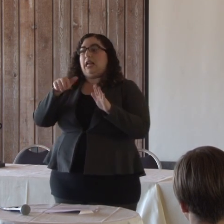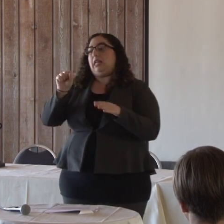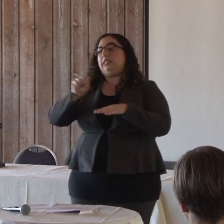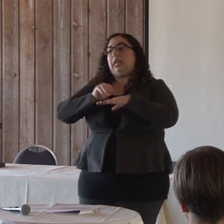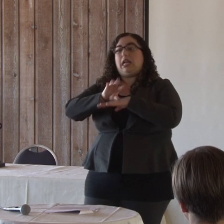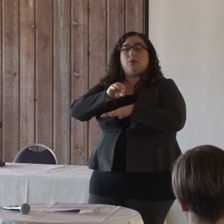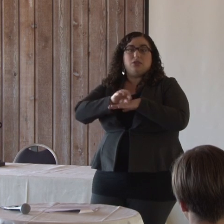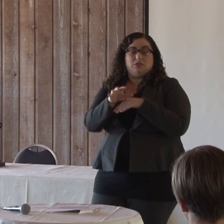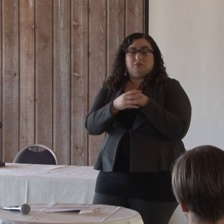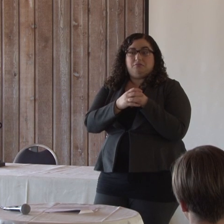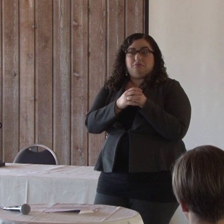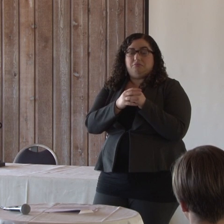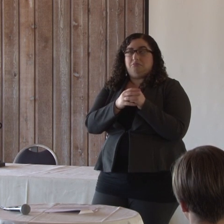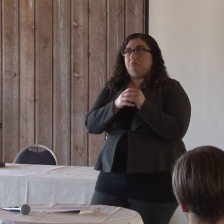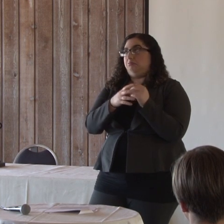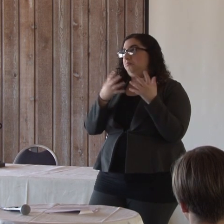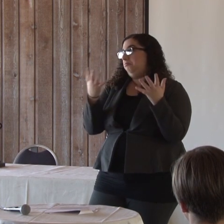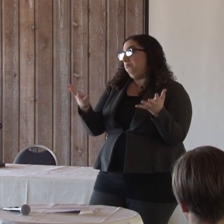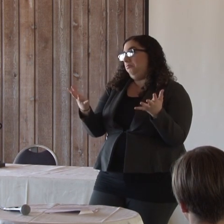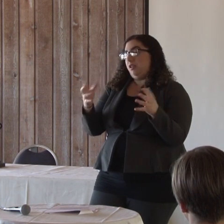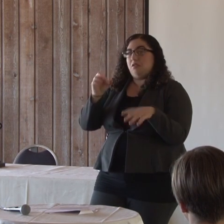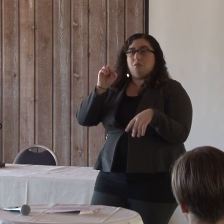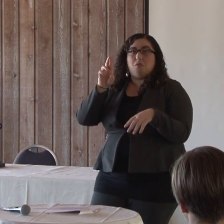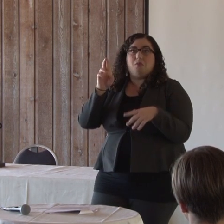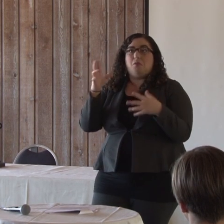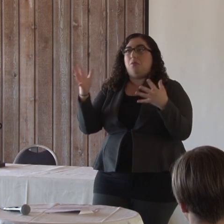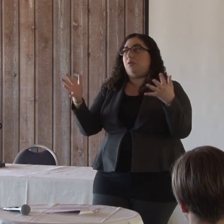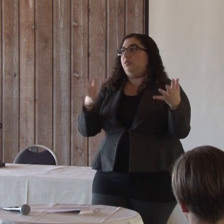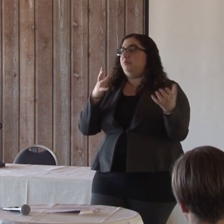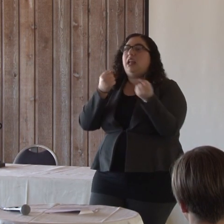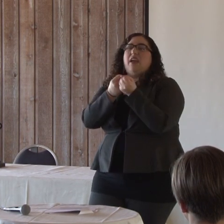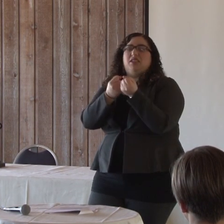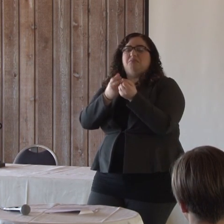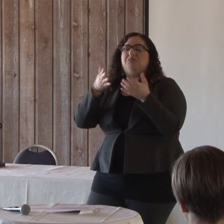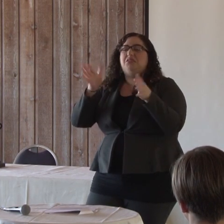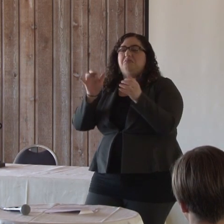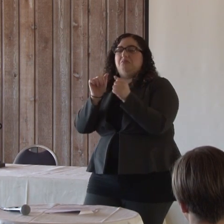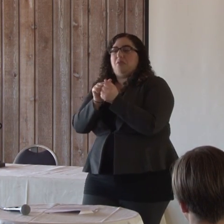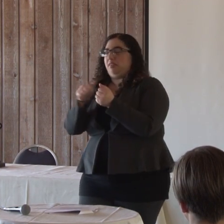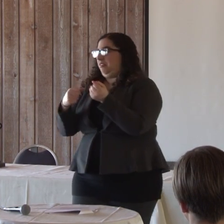you're in a meeting. And. Let's say you're being represented as a counselor